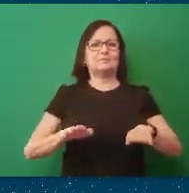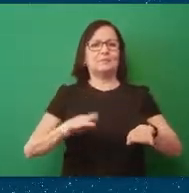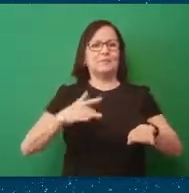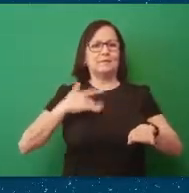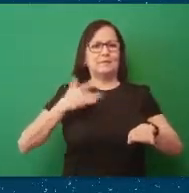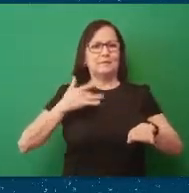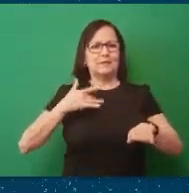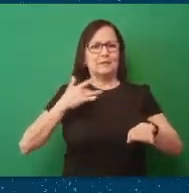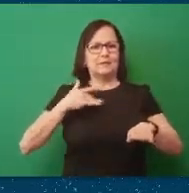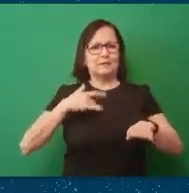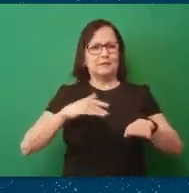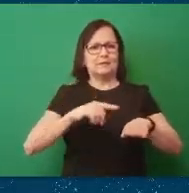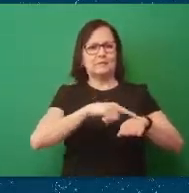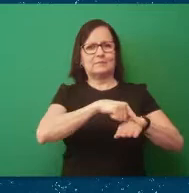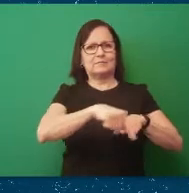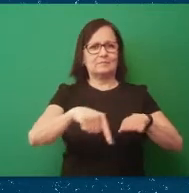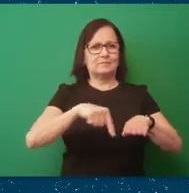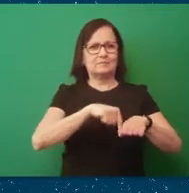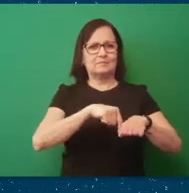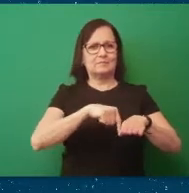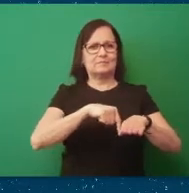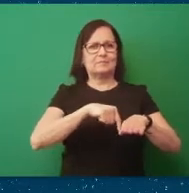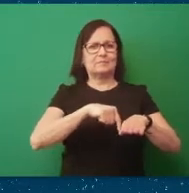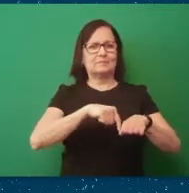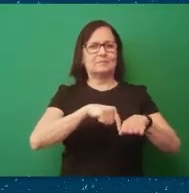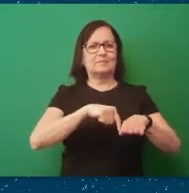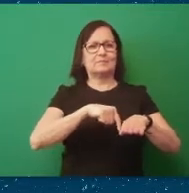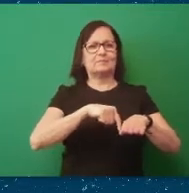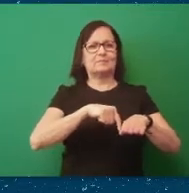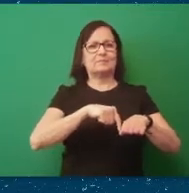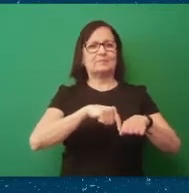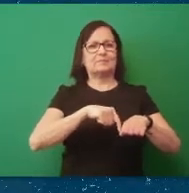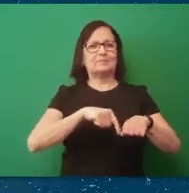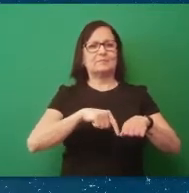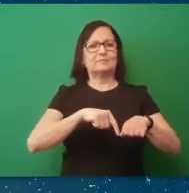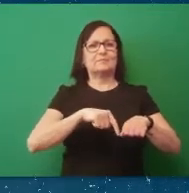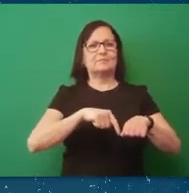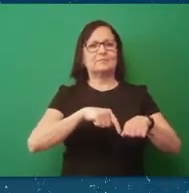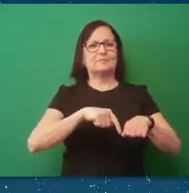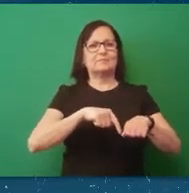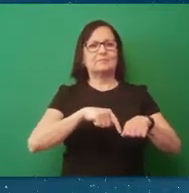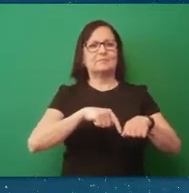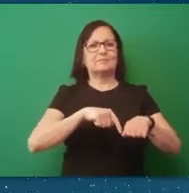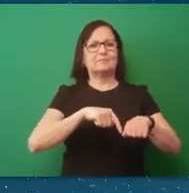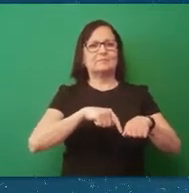As you breathe in, noticing any sensations in your feet.